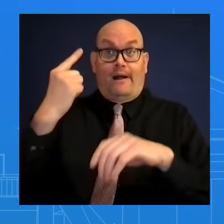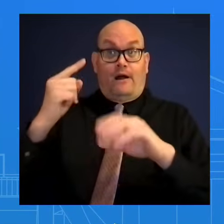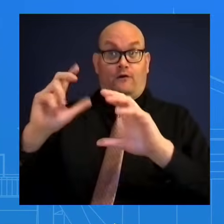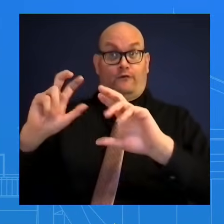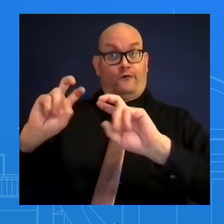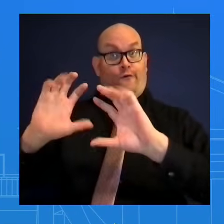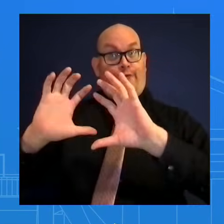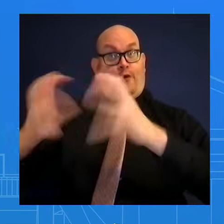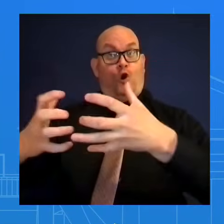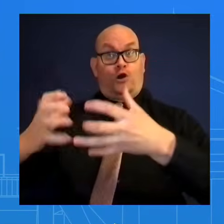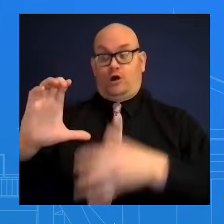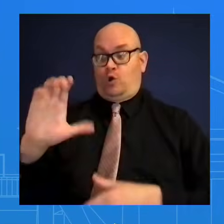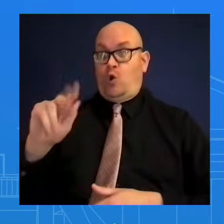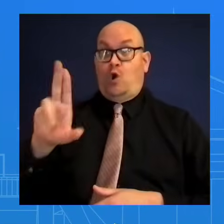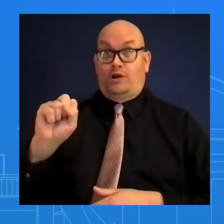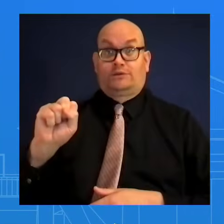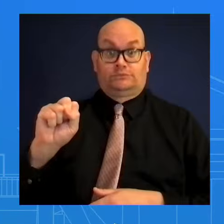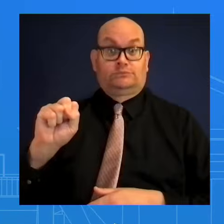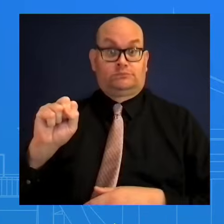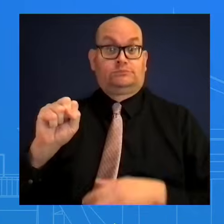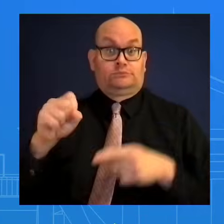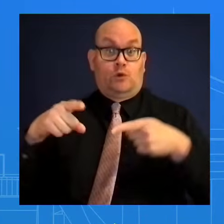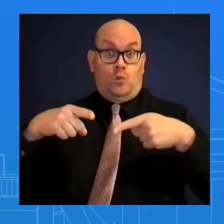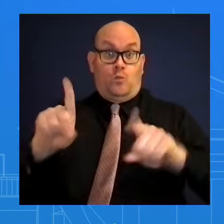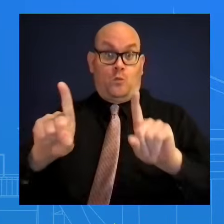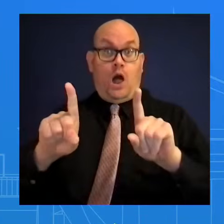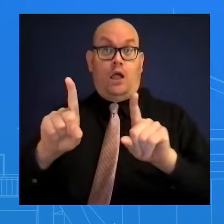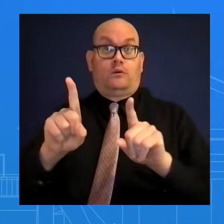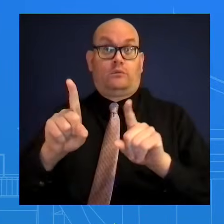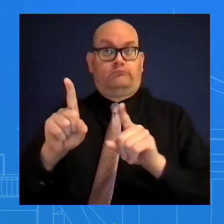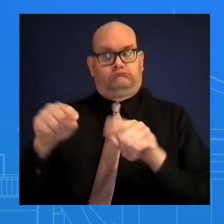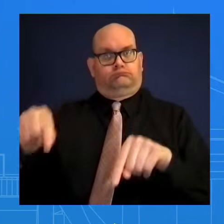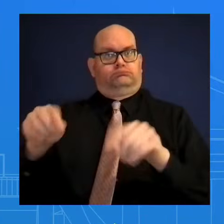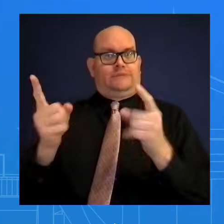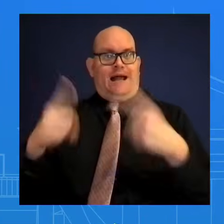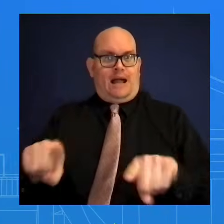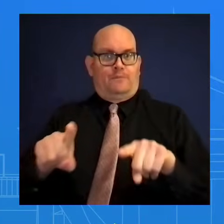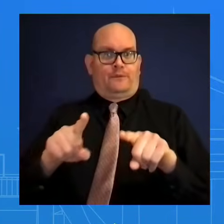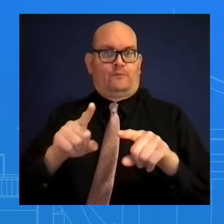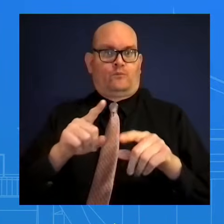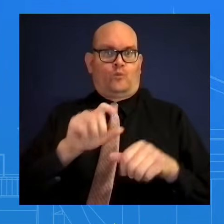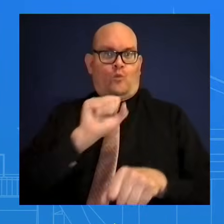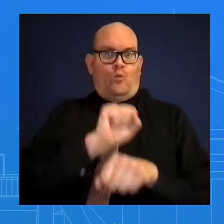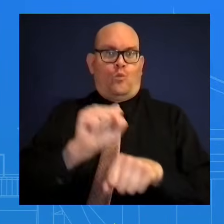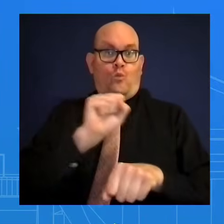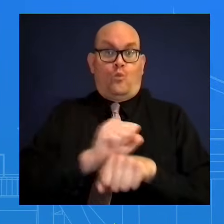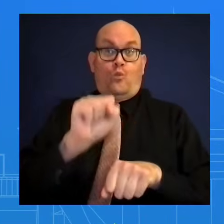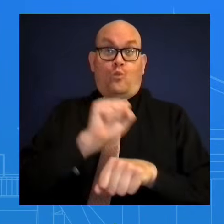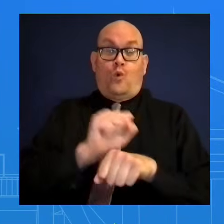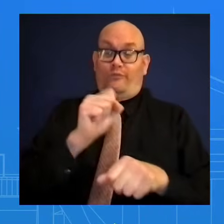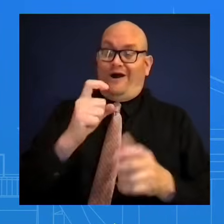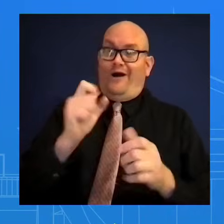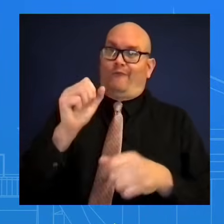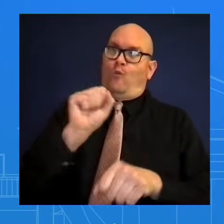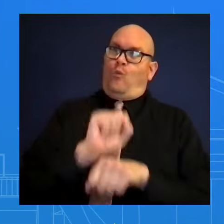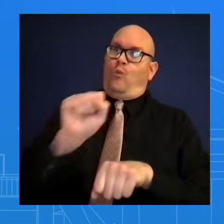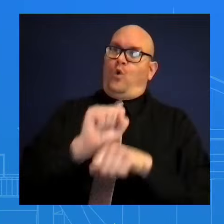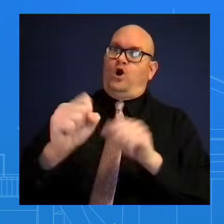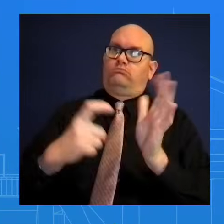with work requirements for welfare recipients during the Clinton years. He said, "It didn't work then, and it won't work now."